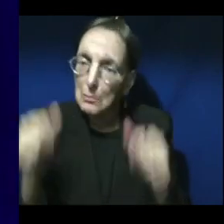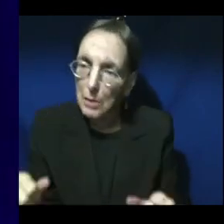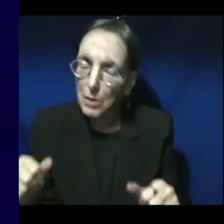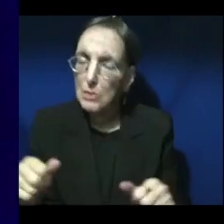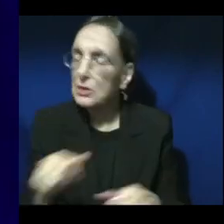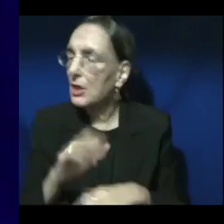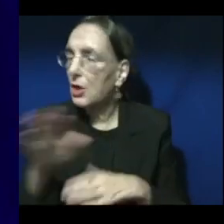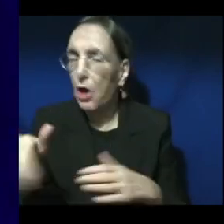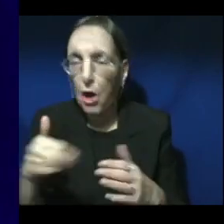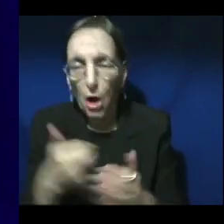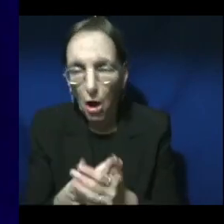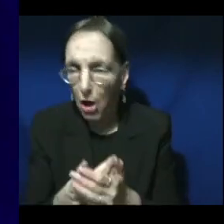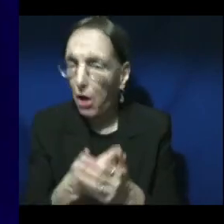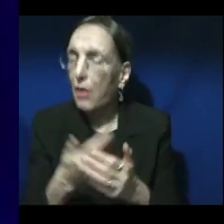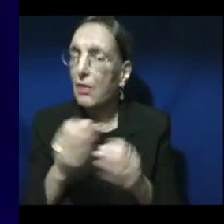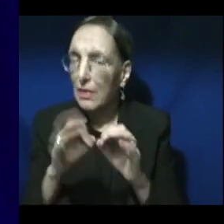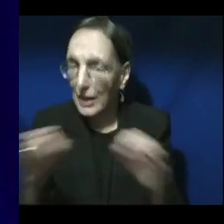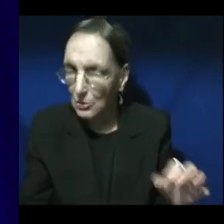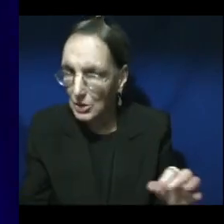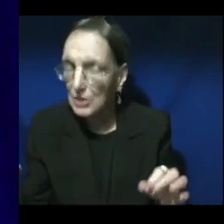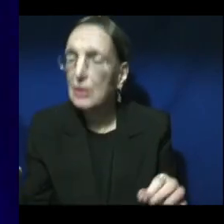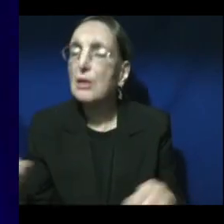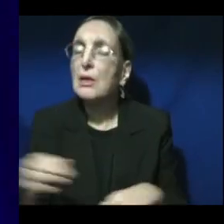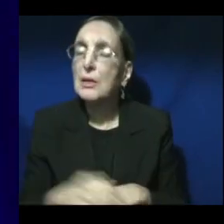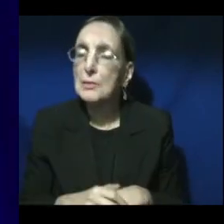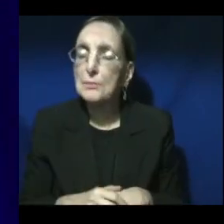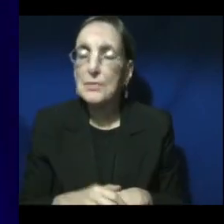and that’s what I’m going to talk about today. It’s not random, it’s not luck, it’s not chance.